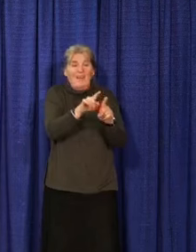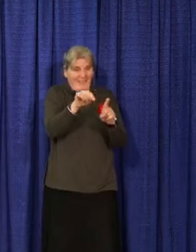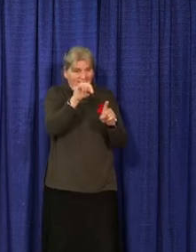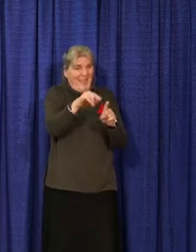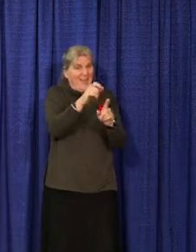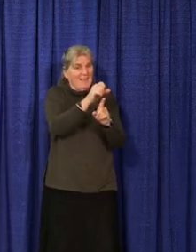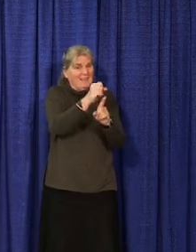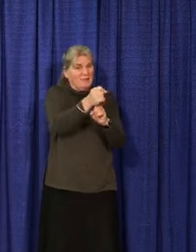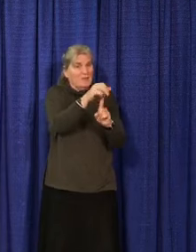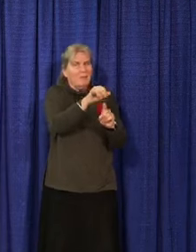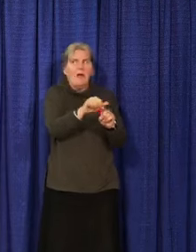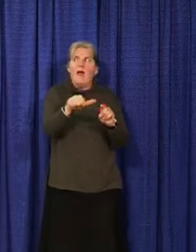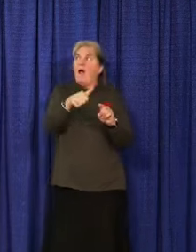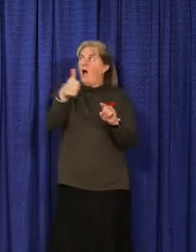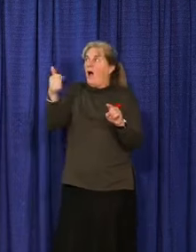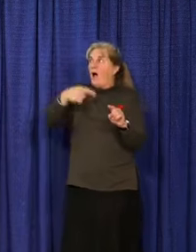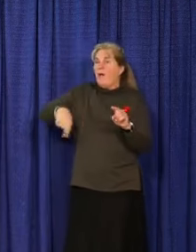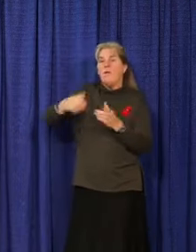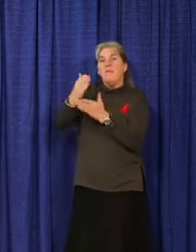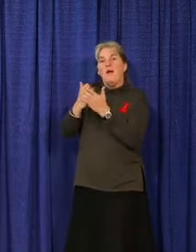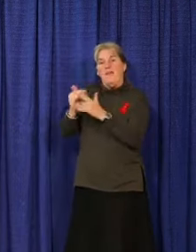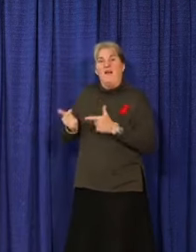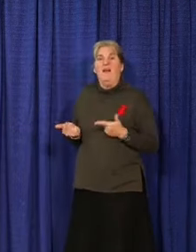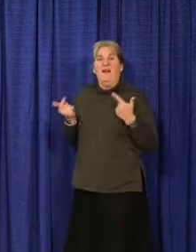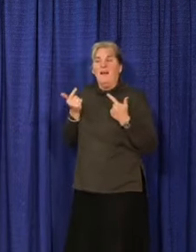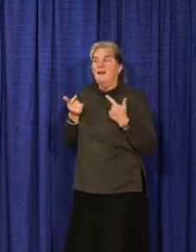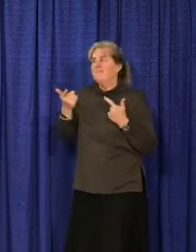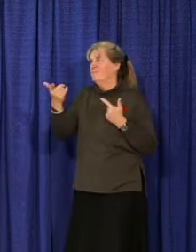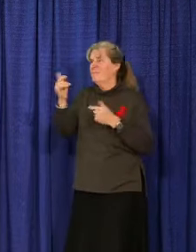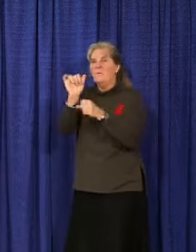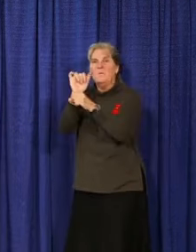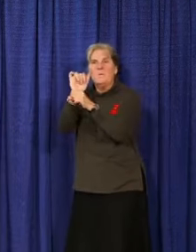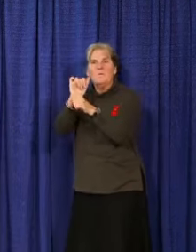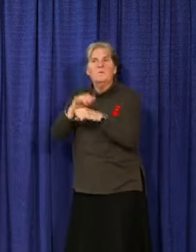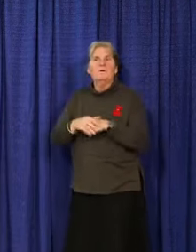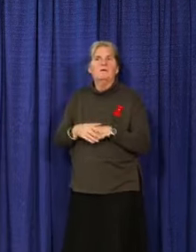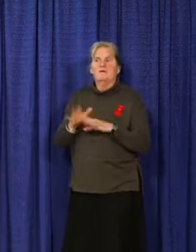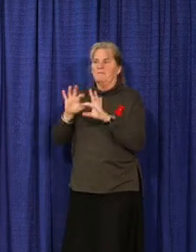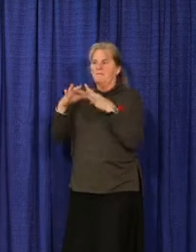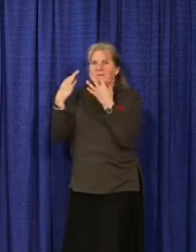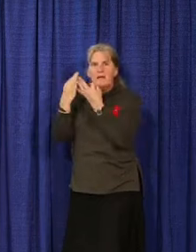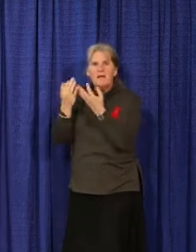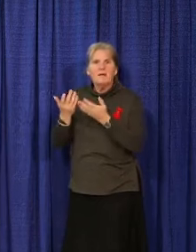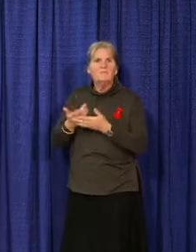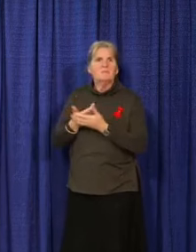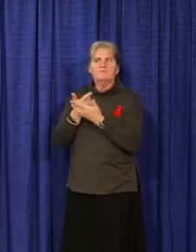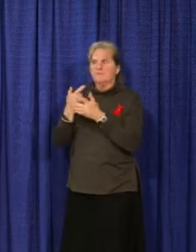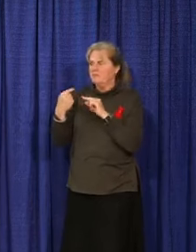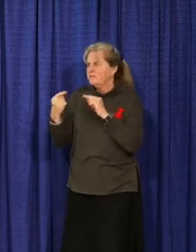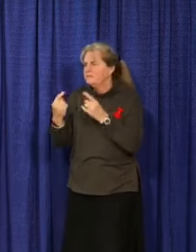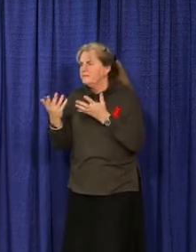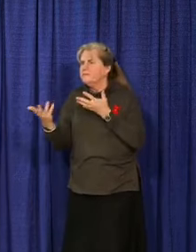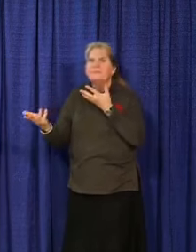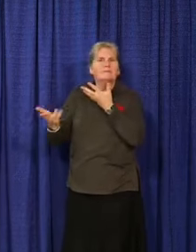But for everyone in their individual lives, in their work situations and family situations